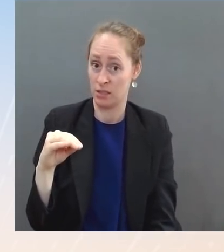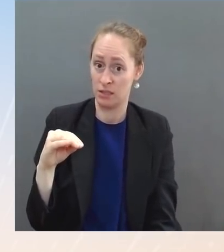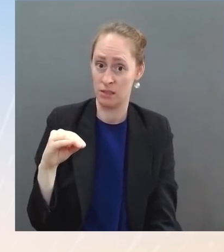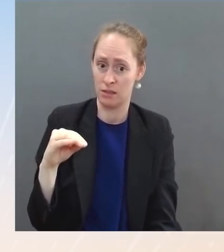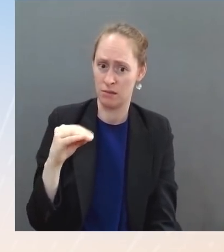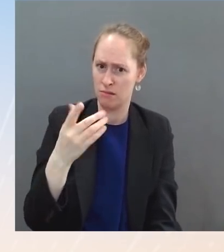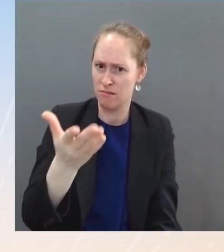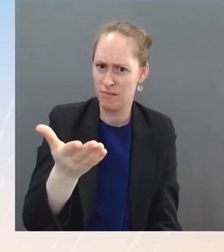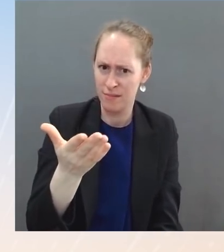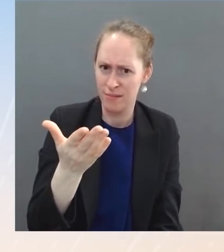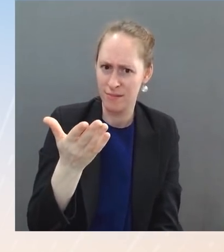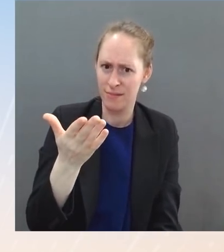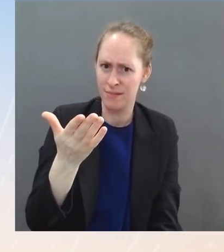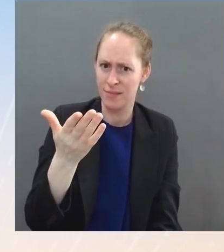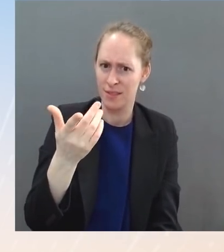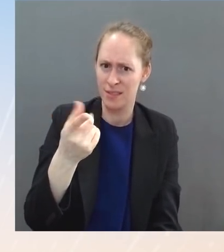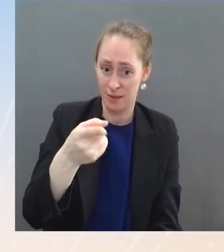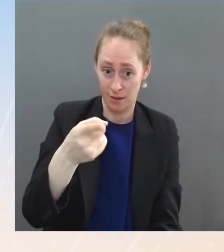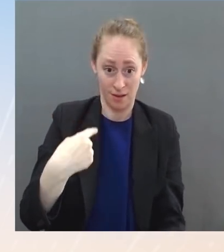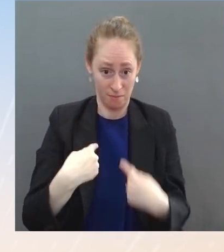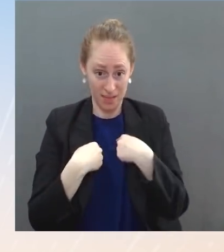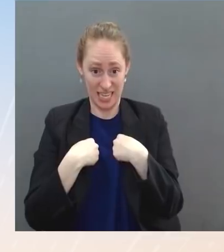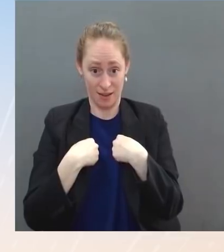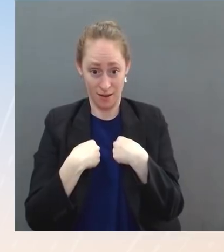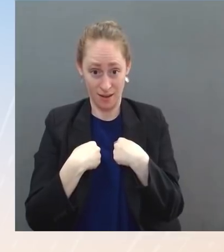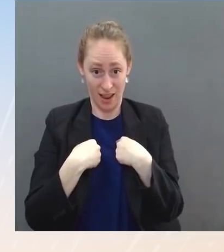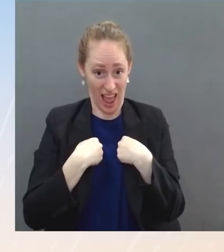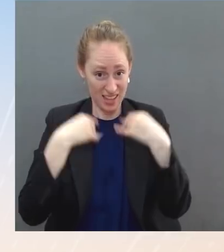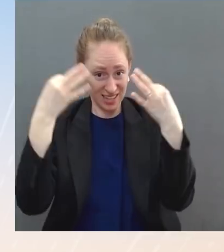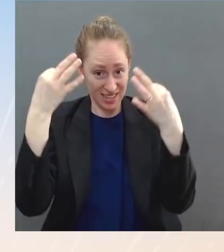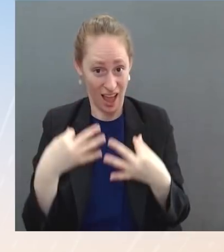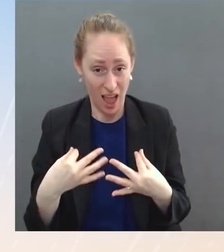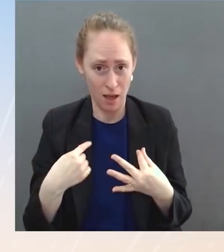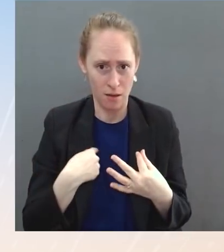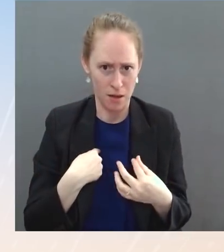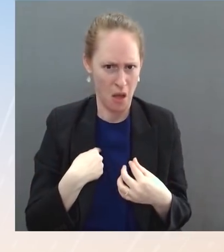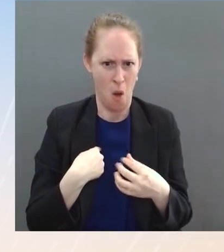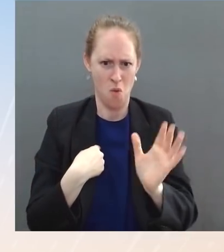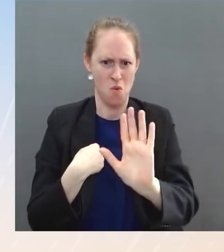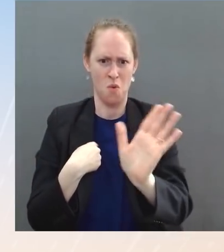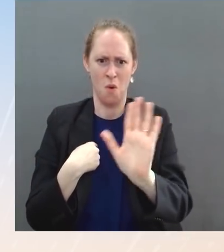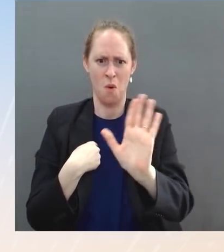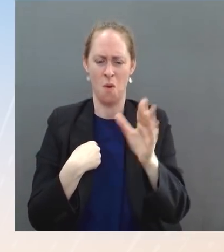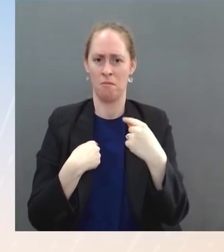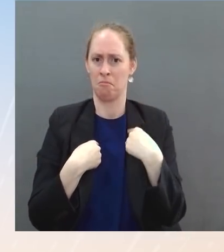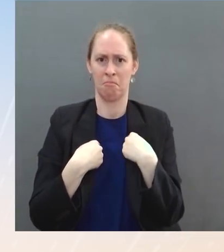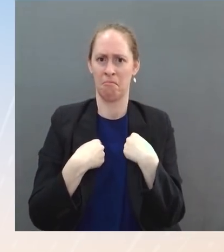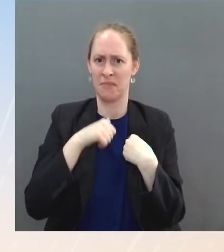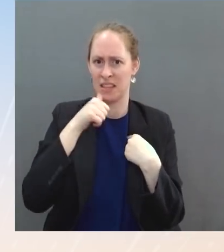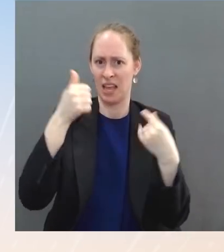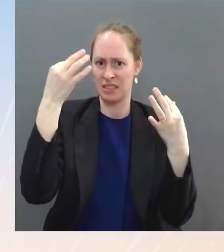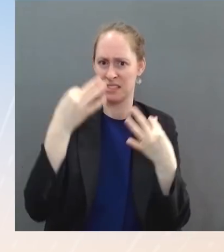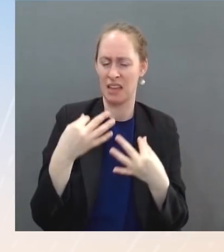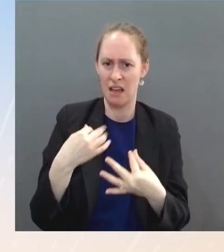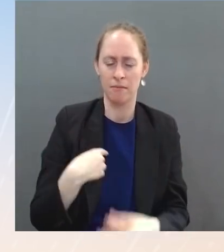Look, I think that the President recognizes that the country is still grappling with a number of challenges